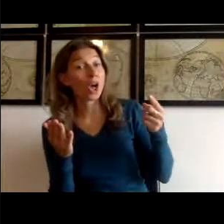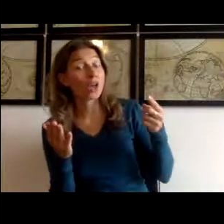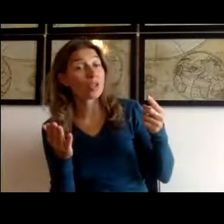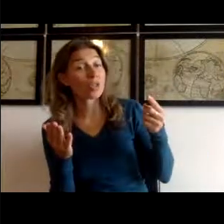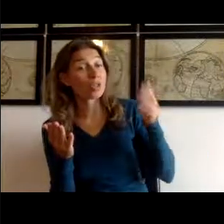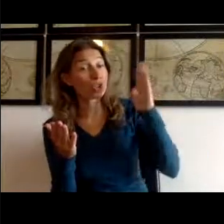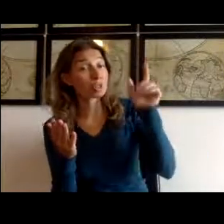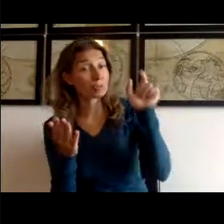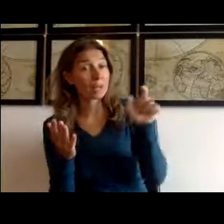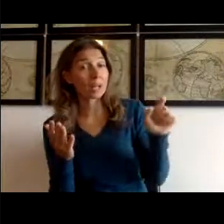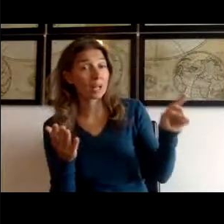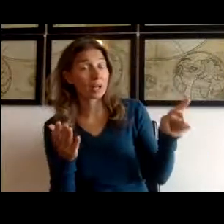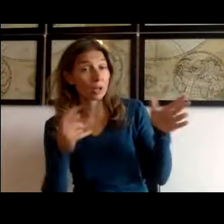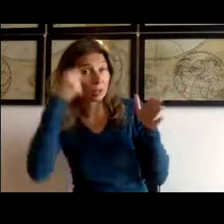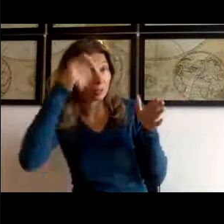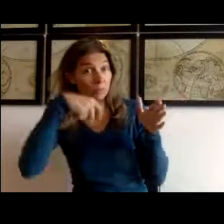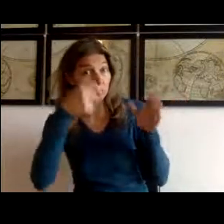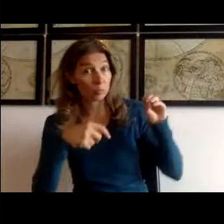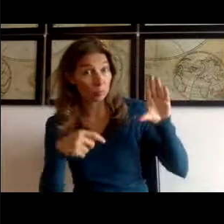so we can see the panellists?